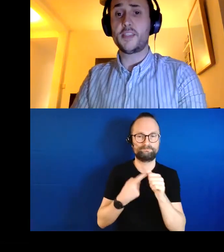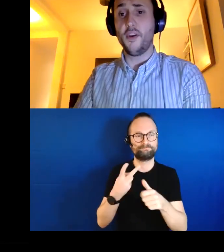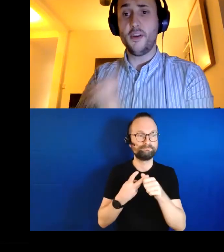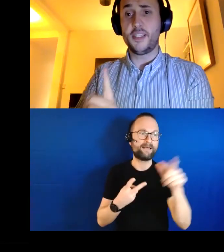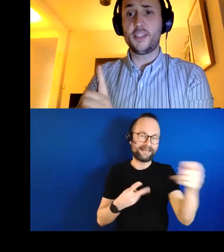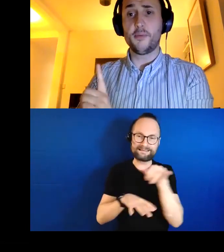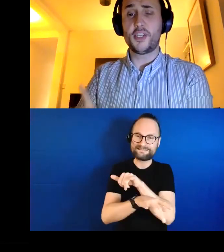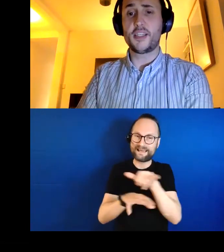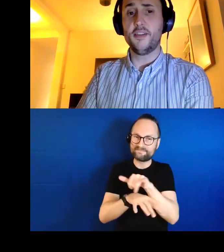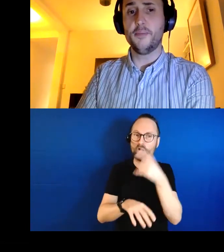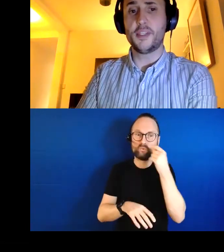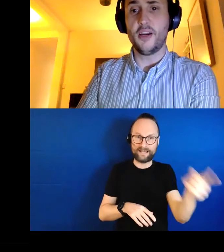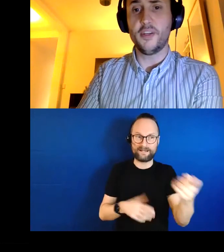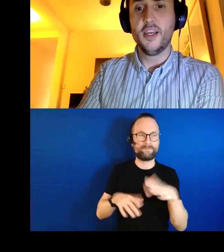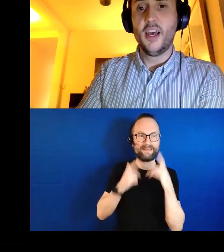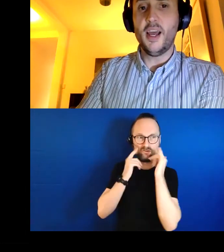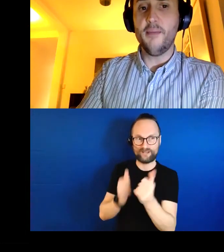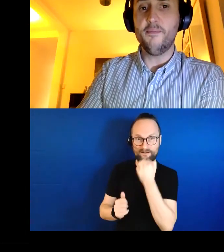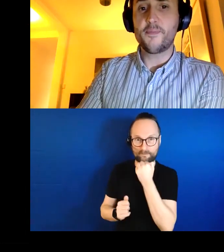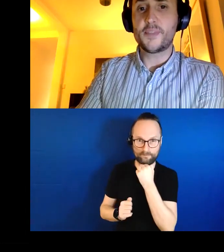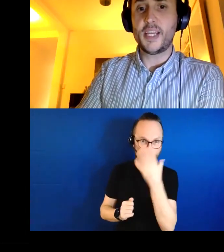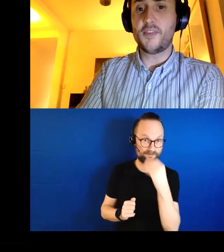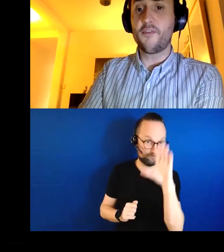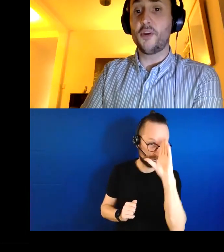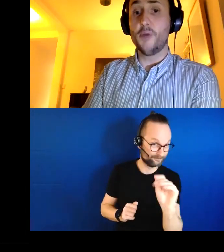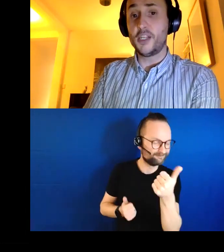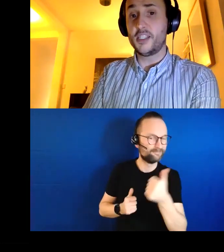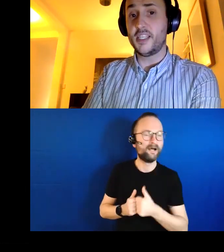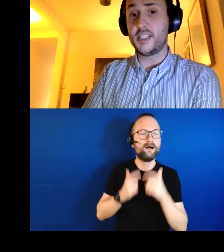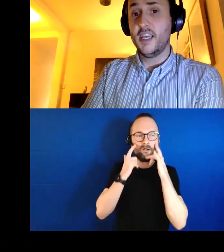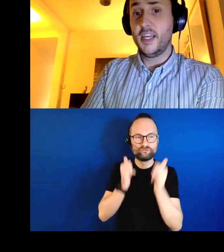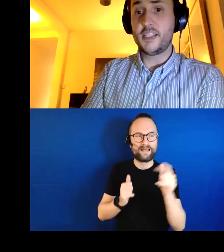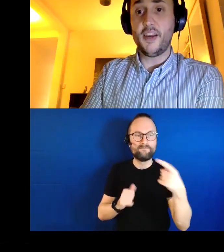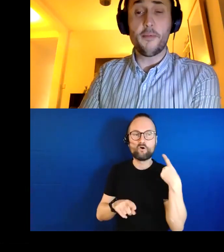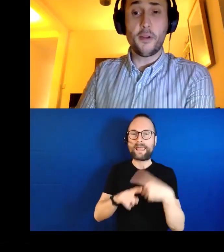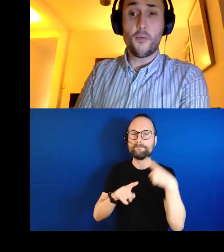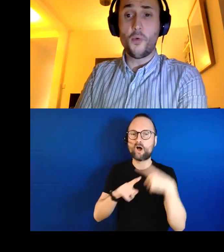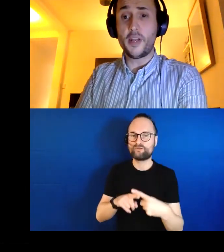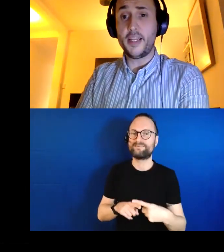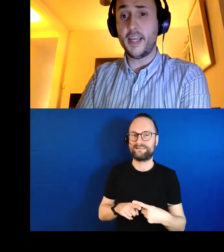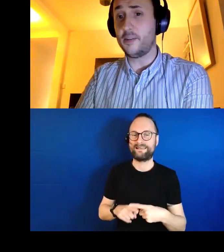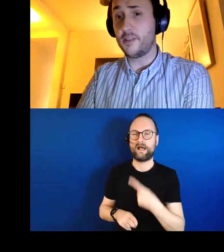reporting.